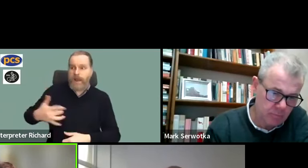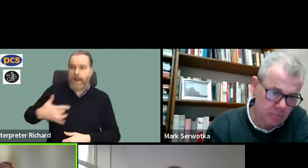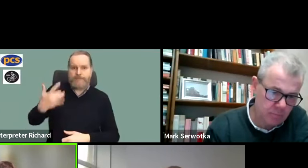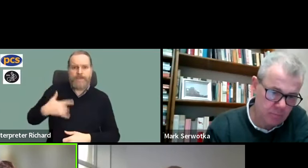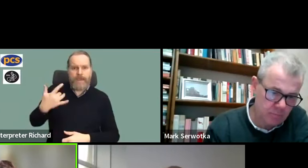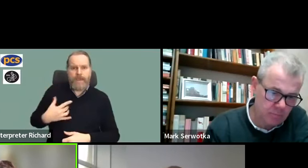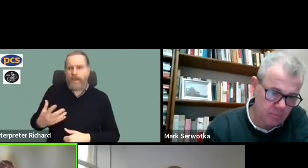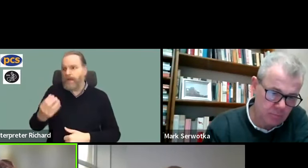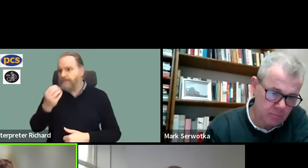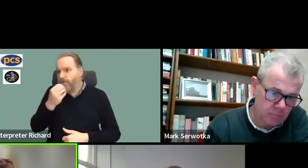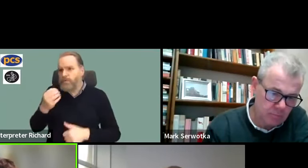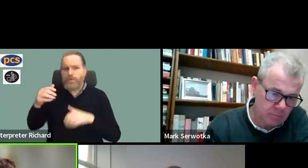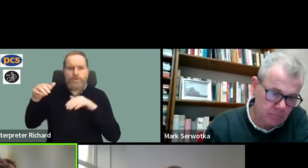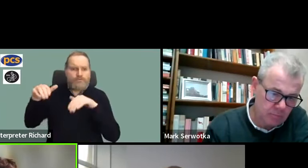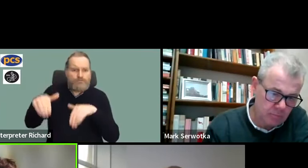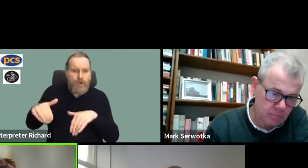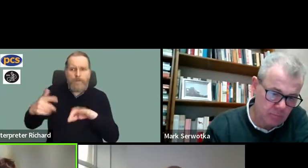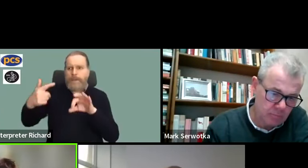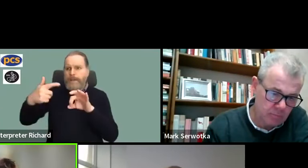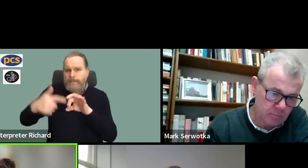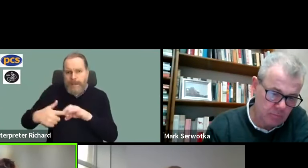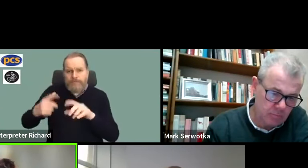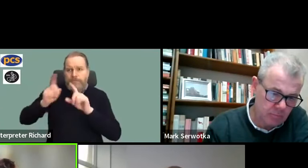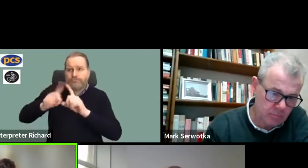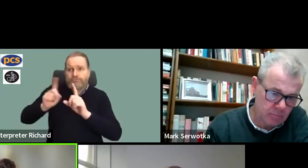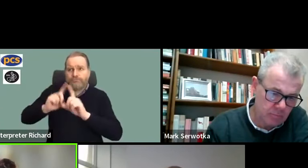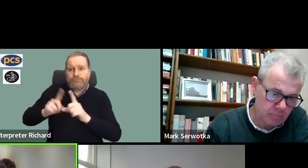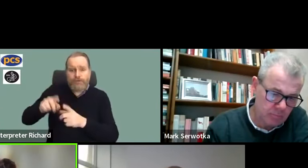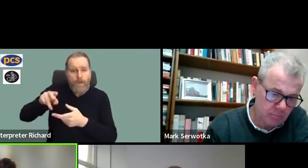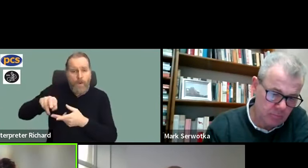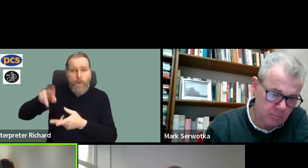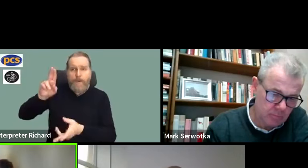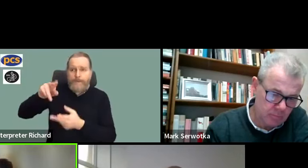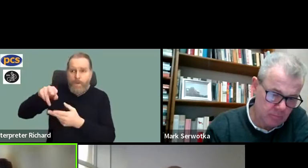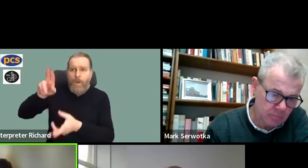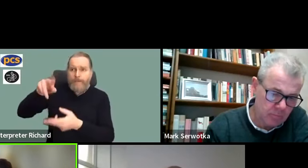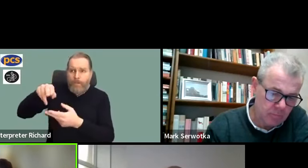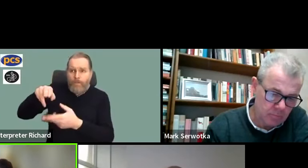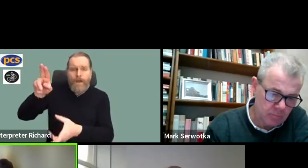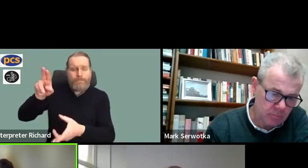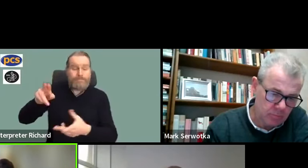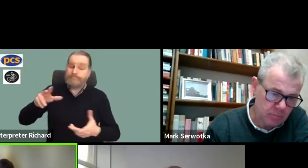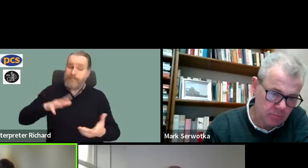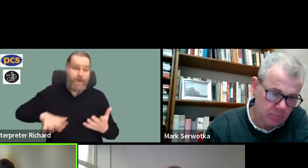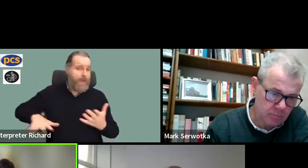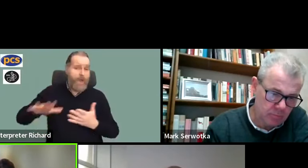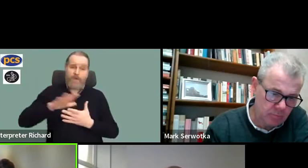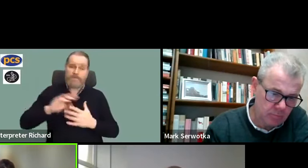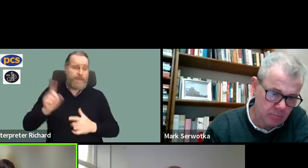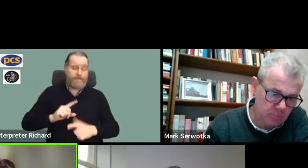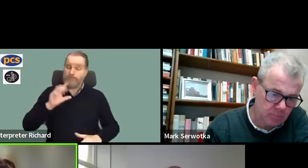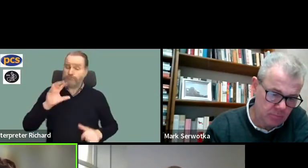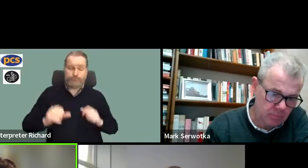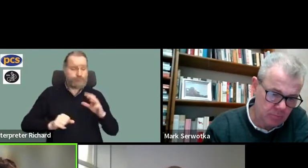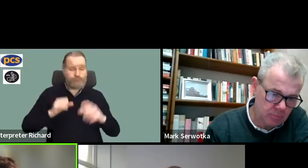we've 've all seen we 've all seen we have seen an all seen we have seen an increase in future getting etting to work to work. There are people who